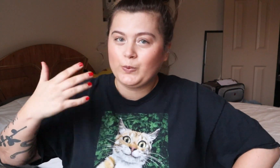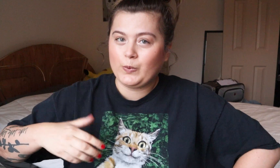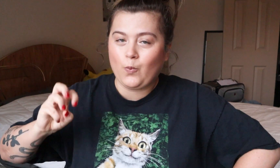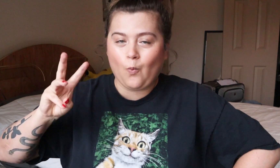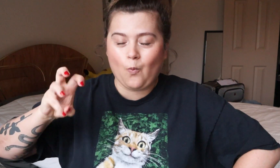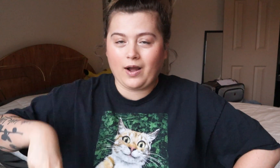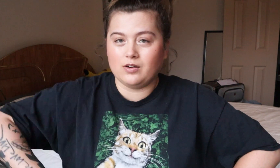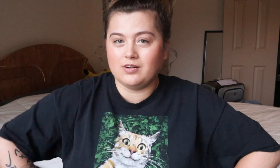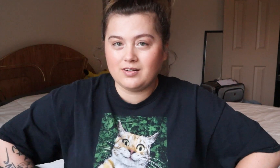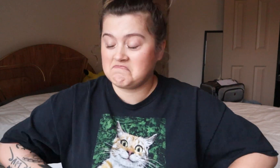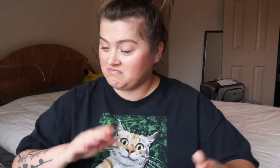Wow.